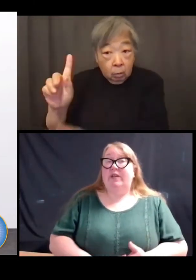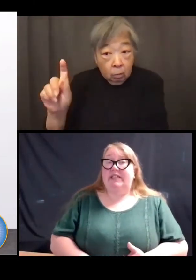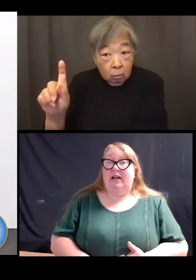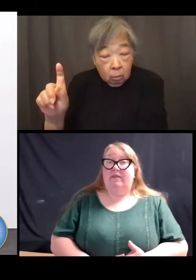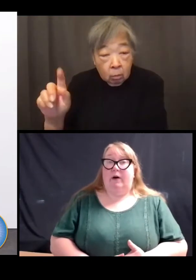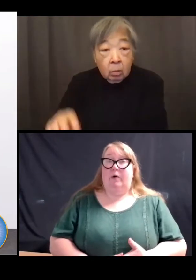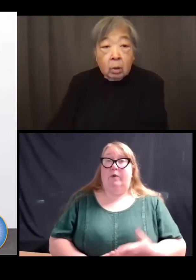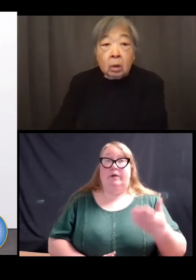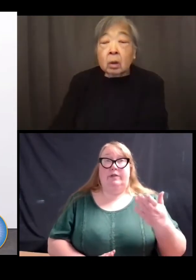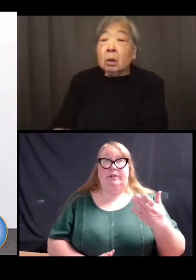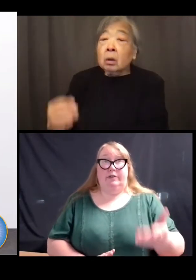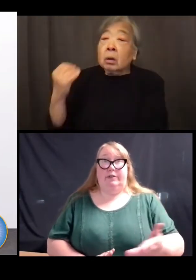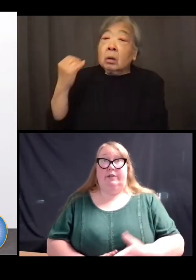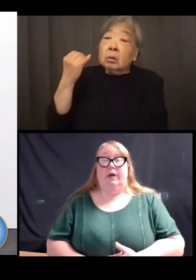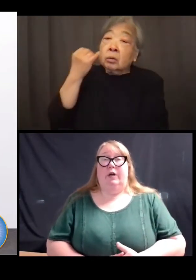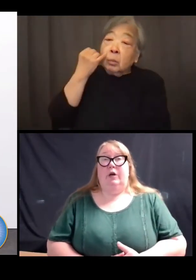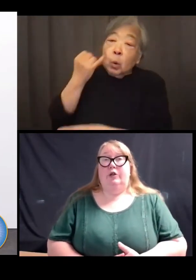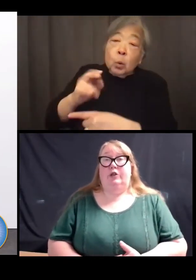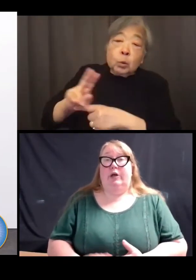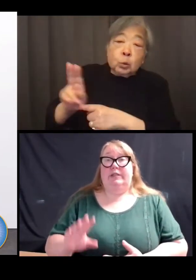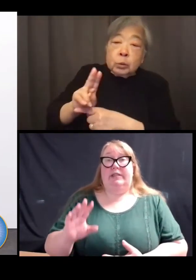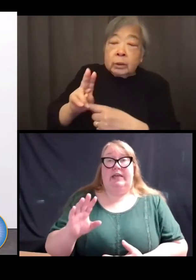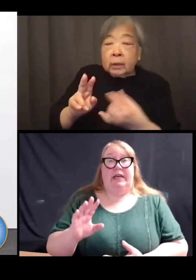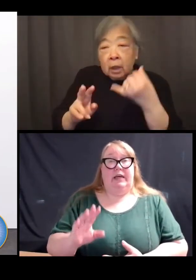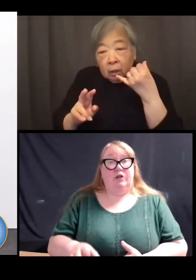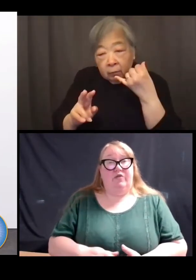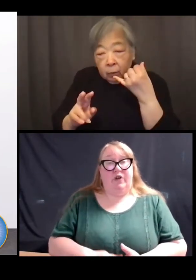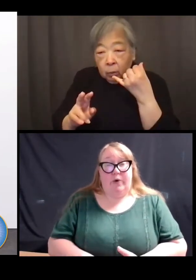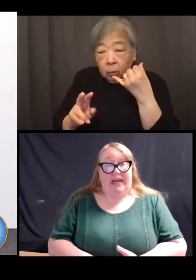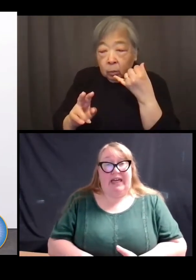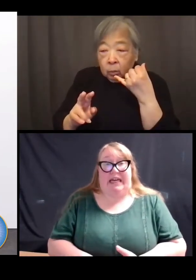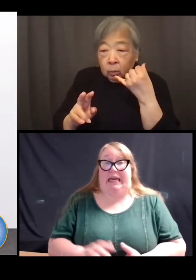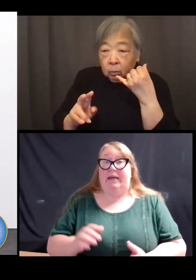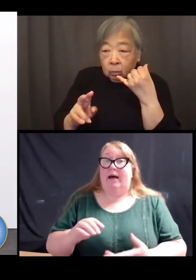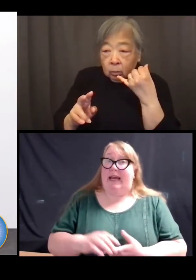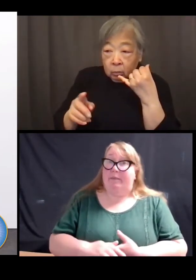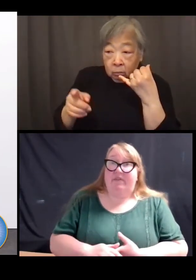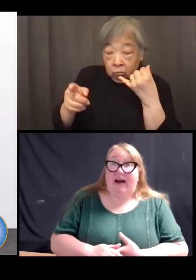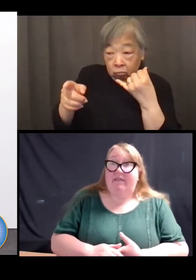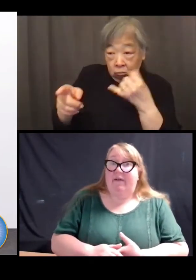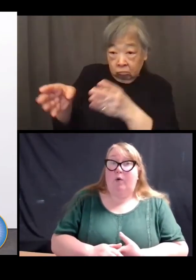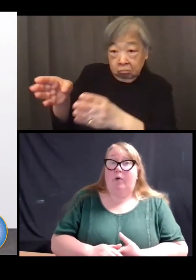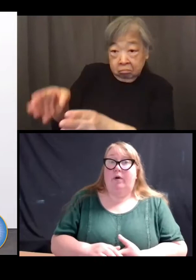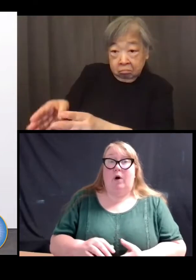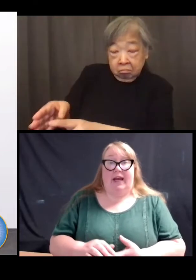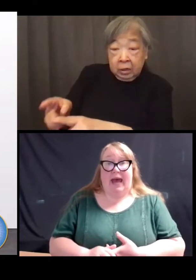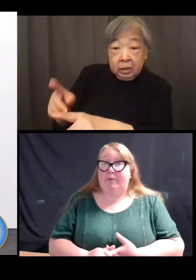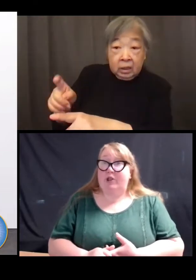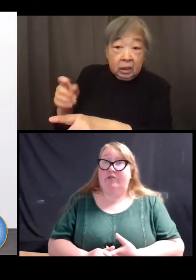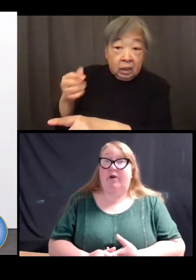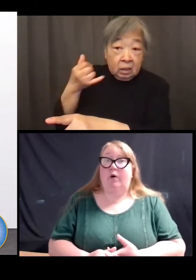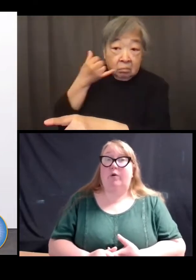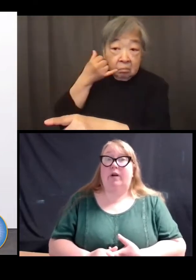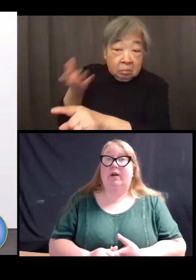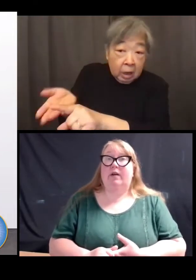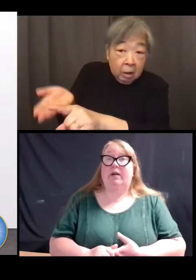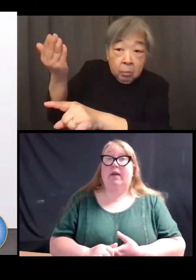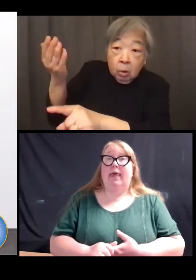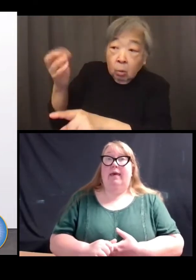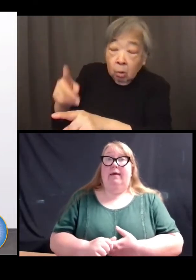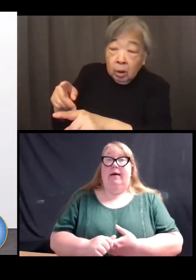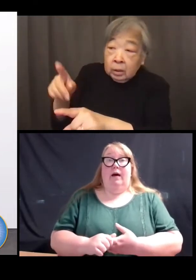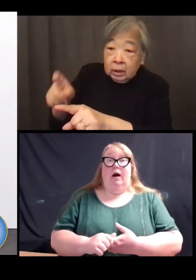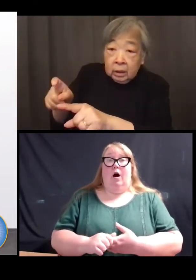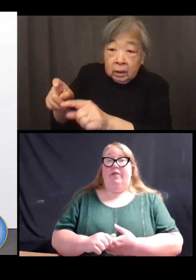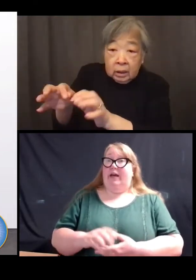the telephone, does the interviewee need an amplified phone or captioned phone? Are they